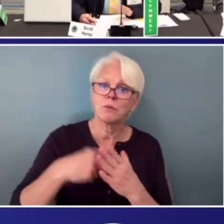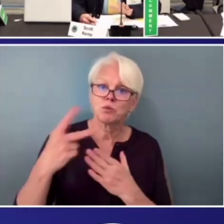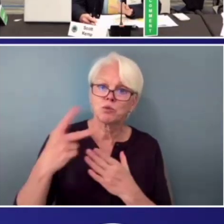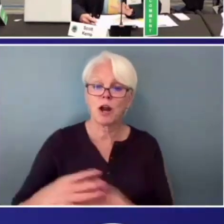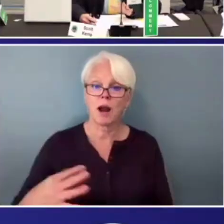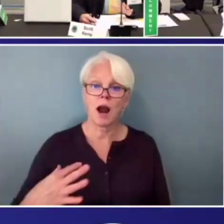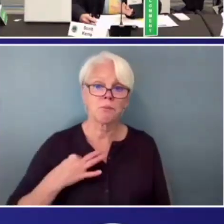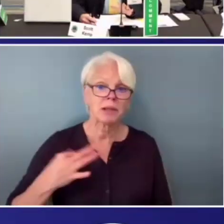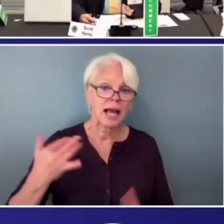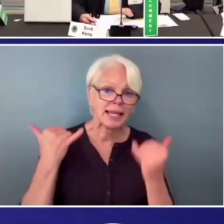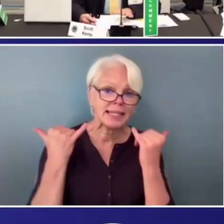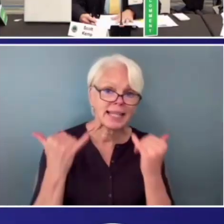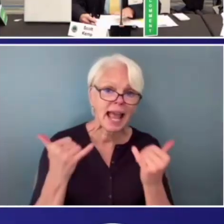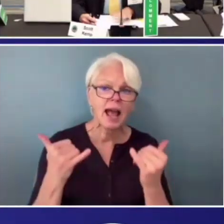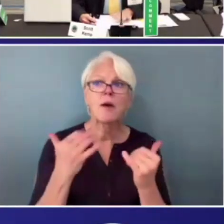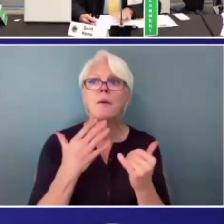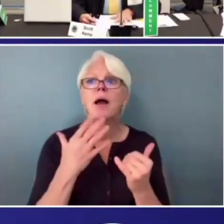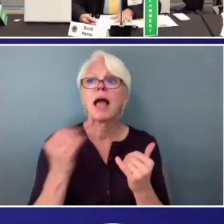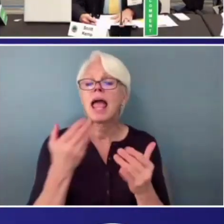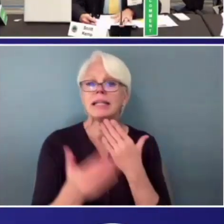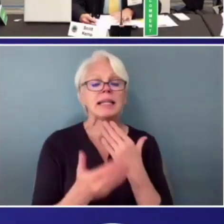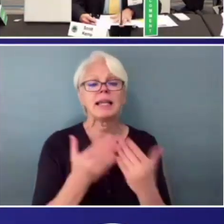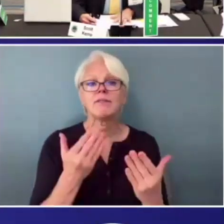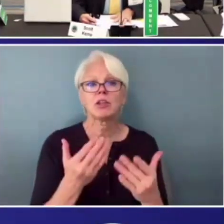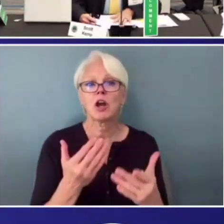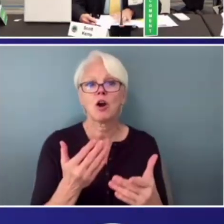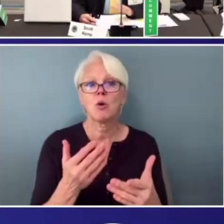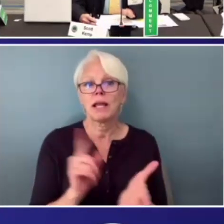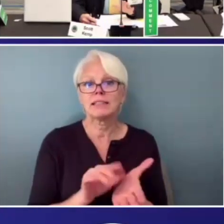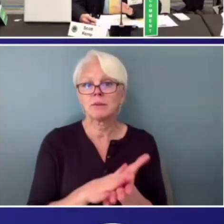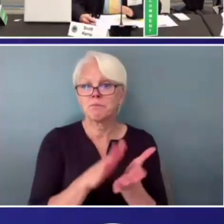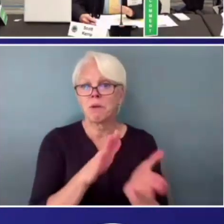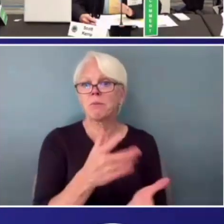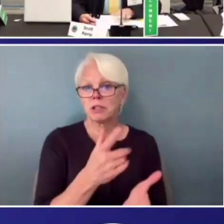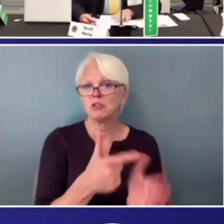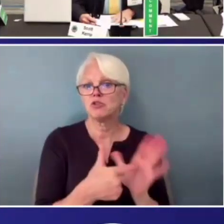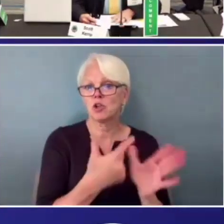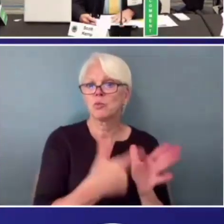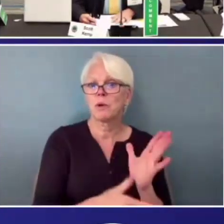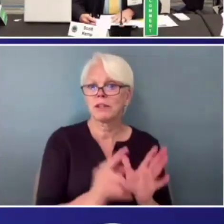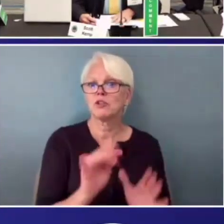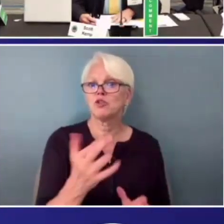and even though it's published what the tuition is, they would only be eligible for